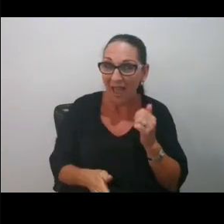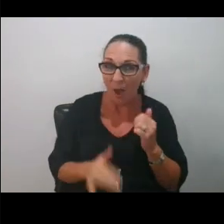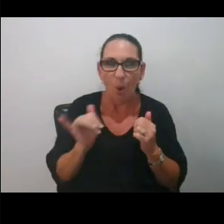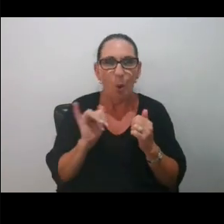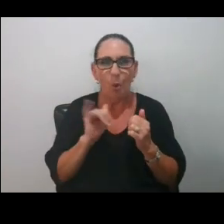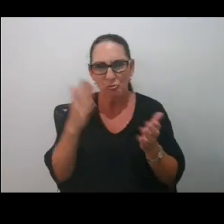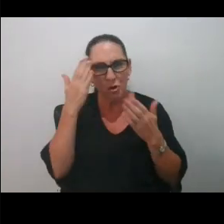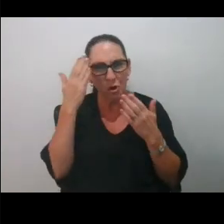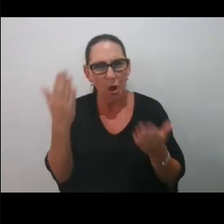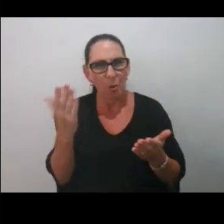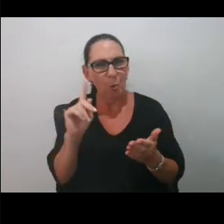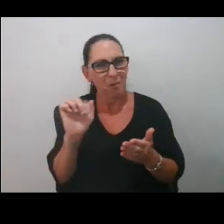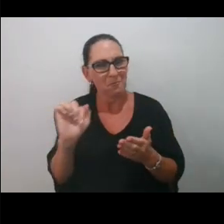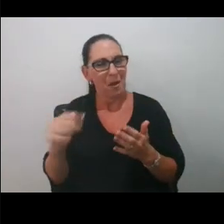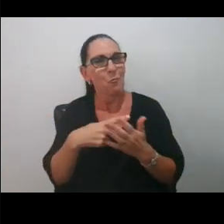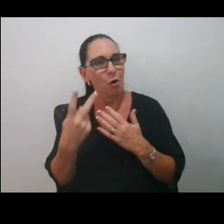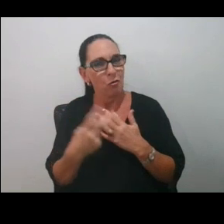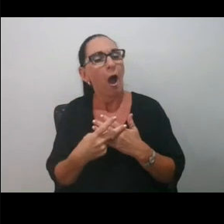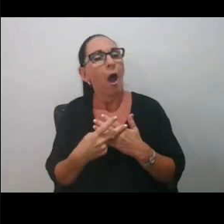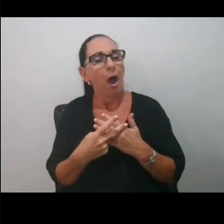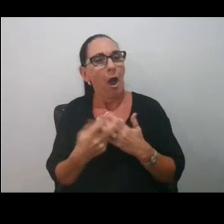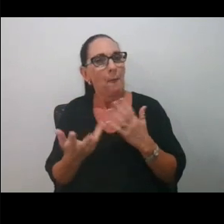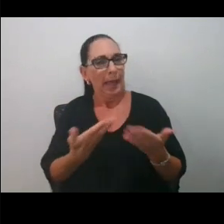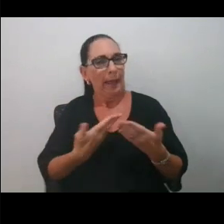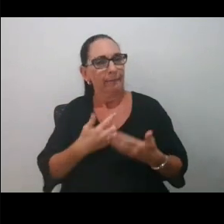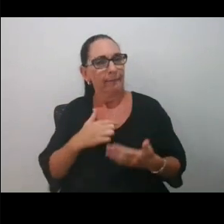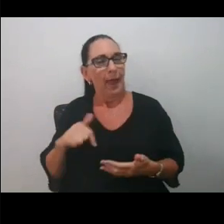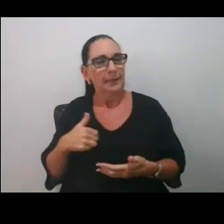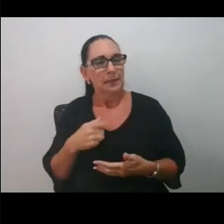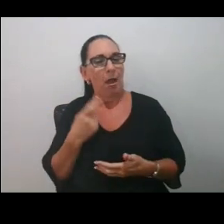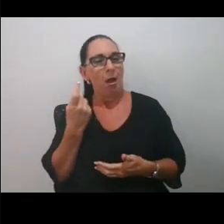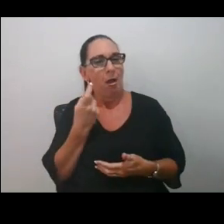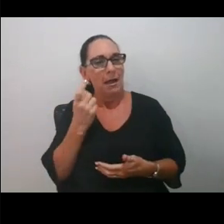are so this information is really useful for our presenters to know they can frame the information